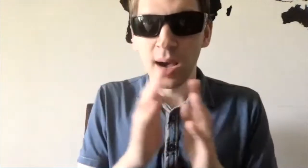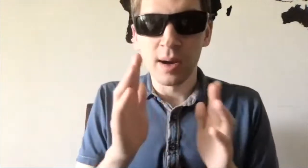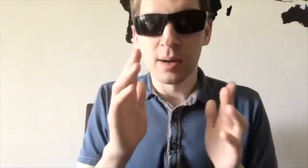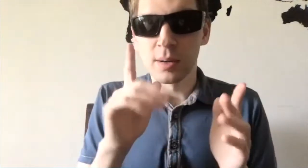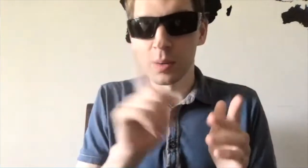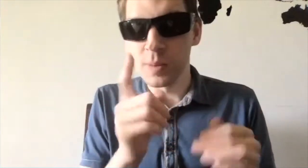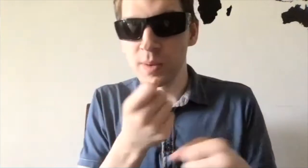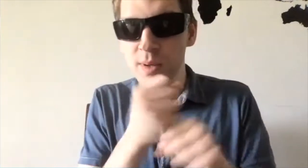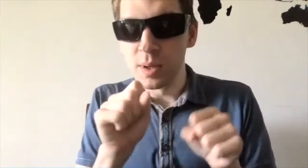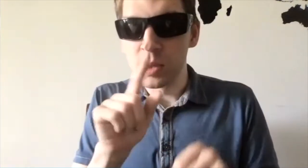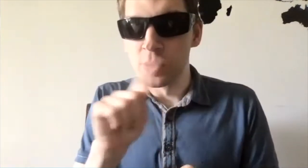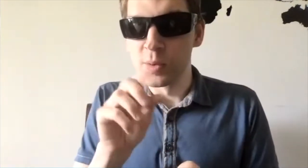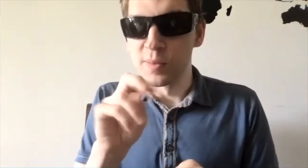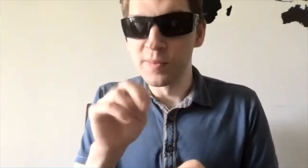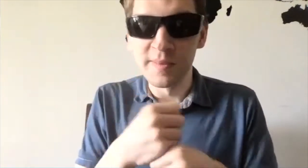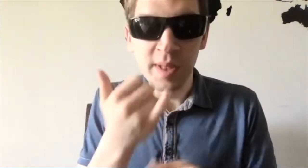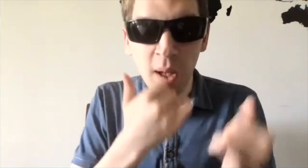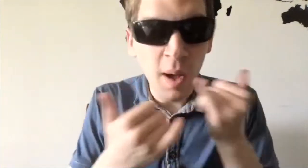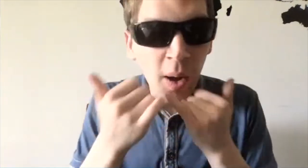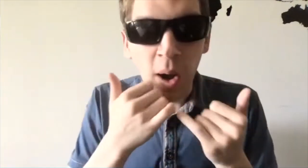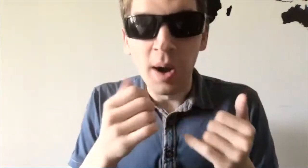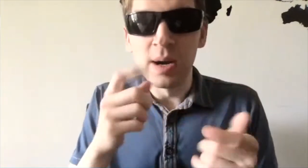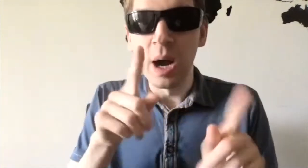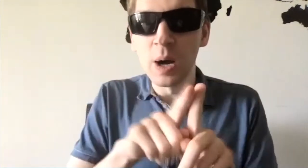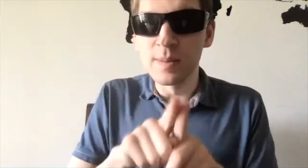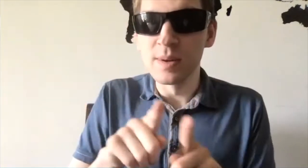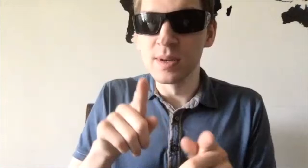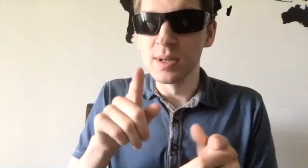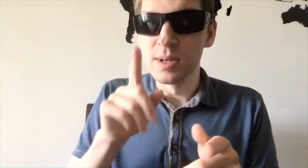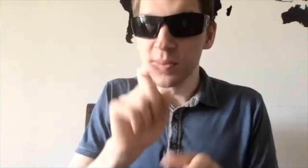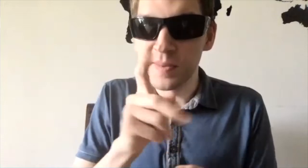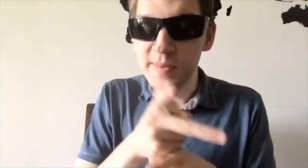(Jason) People always ask me, "What if mistakes do happen?"